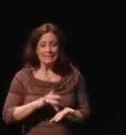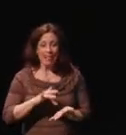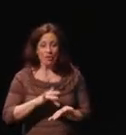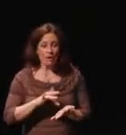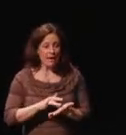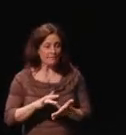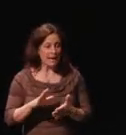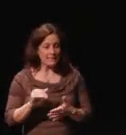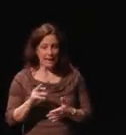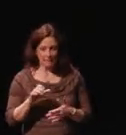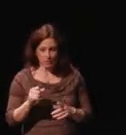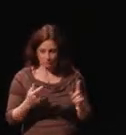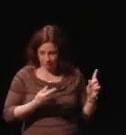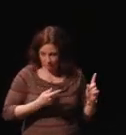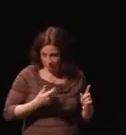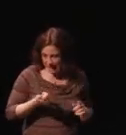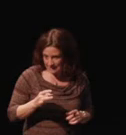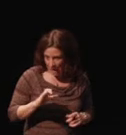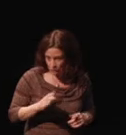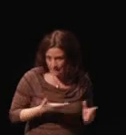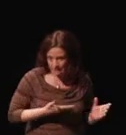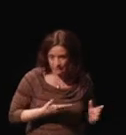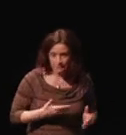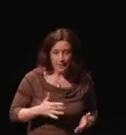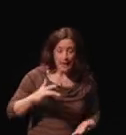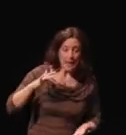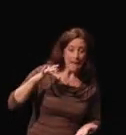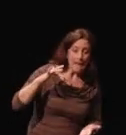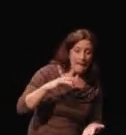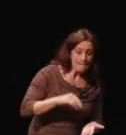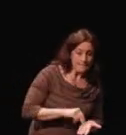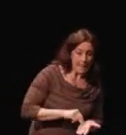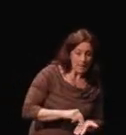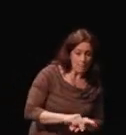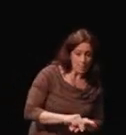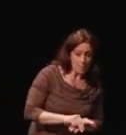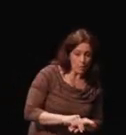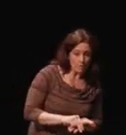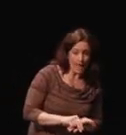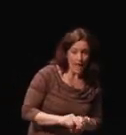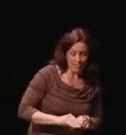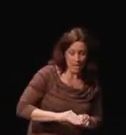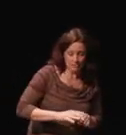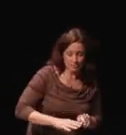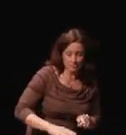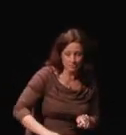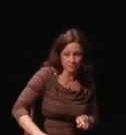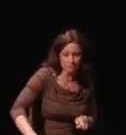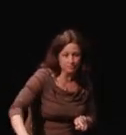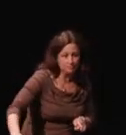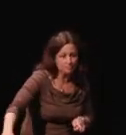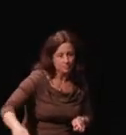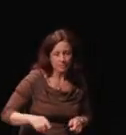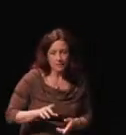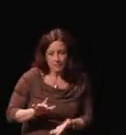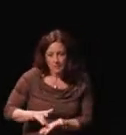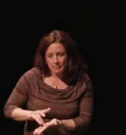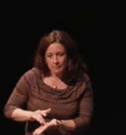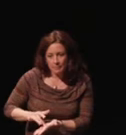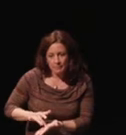They make a move, and the move was translated via Morse code by a Telegraph Key Operator,